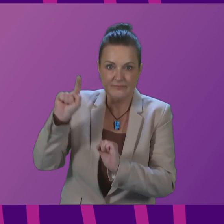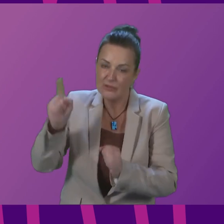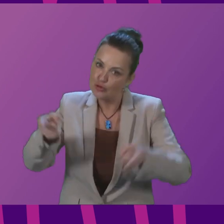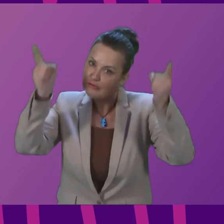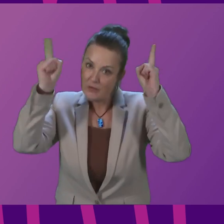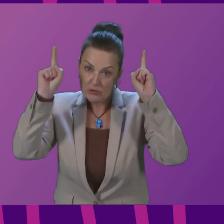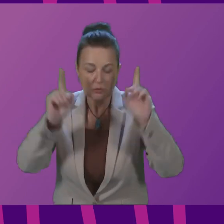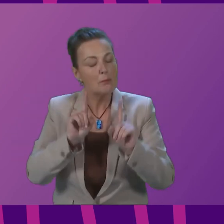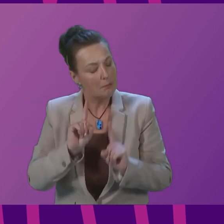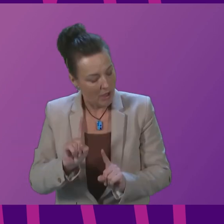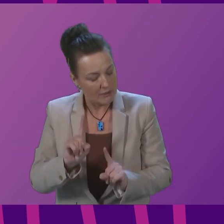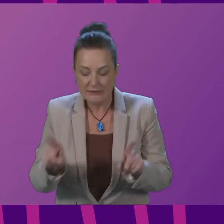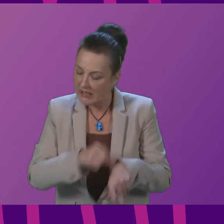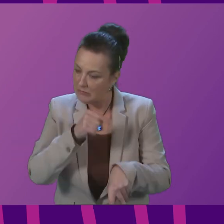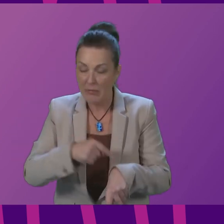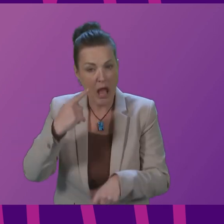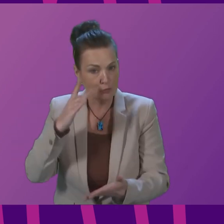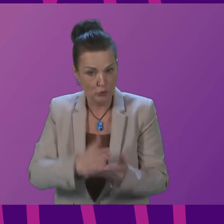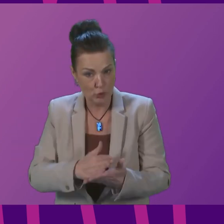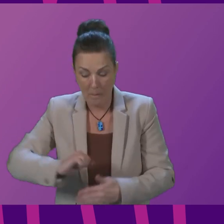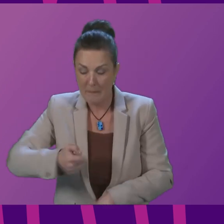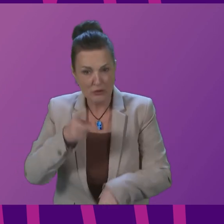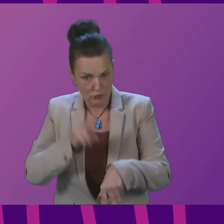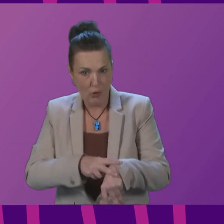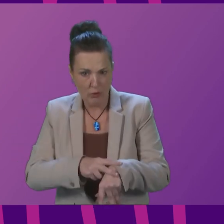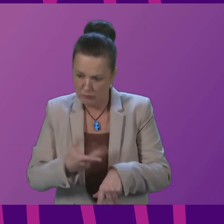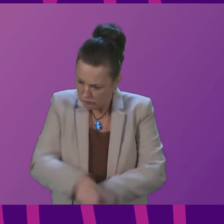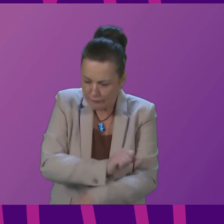That said, I am assured that Police Scotland is committed to proactively targeting perpetrators